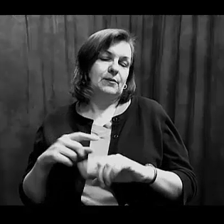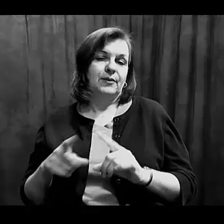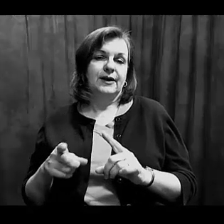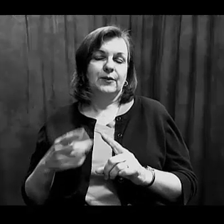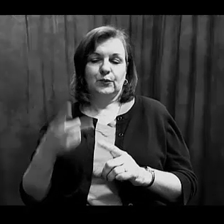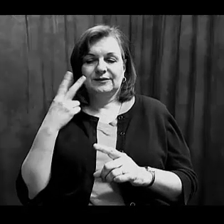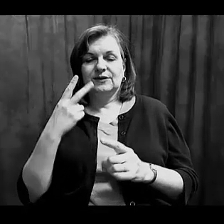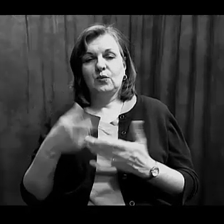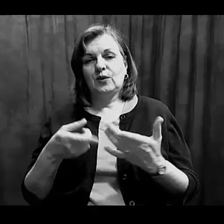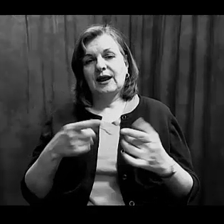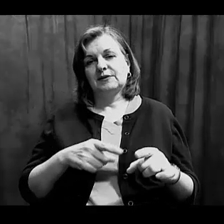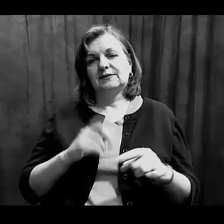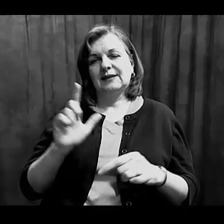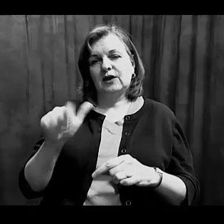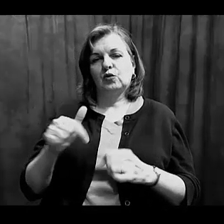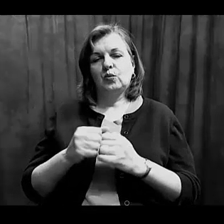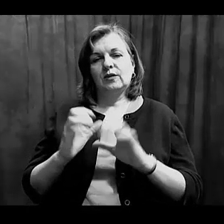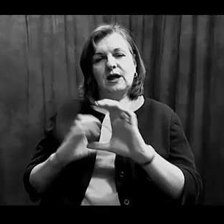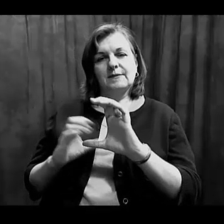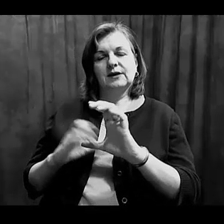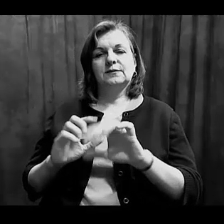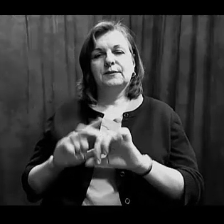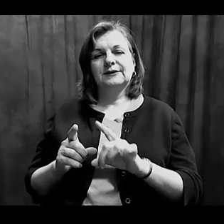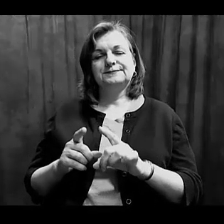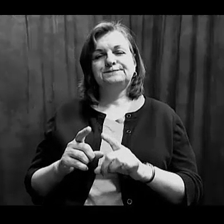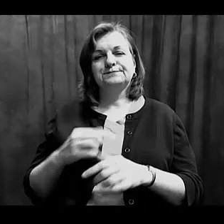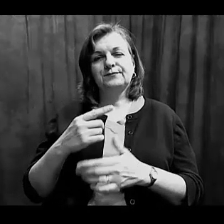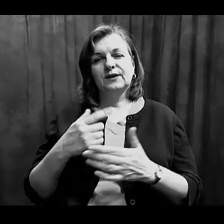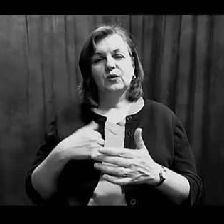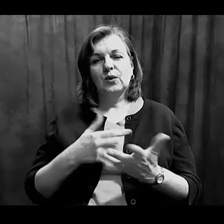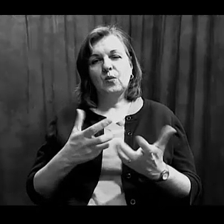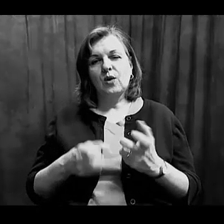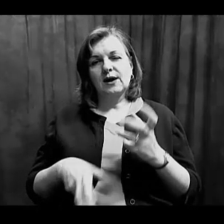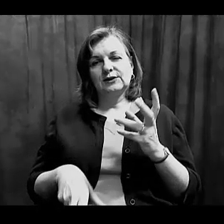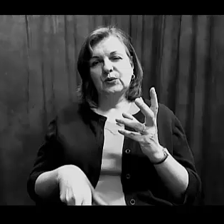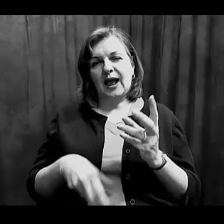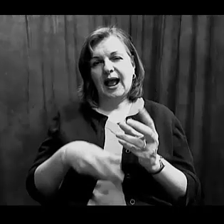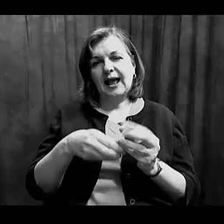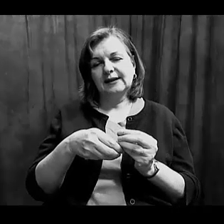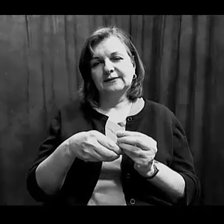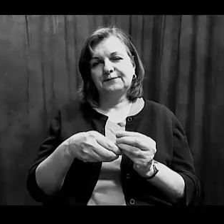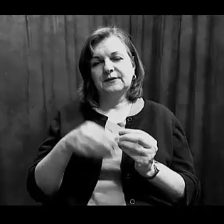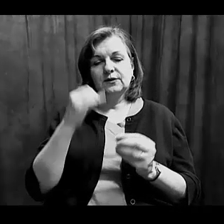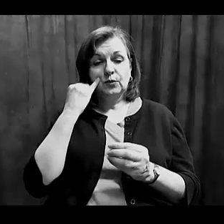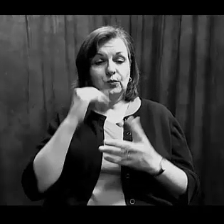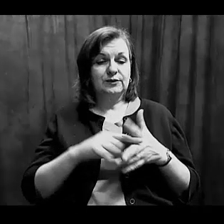that -- we will look how it deals with the we talk about compounds -- but will we want to add to this